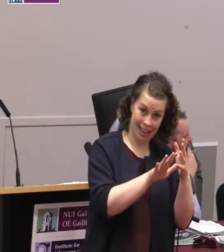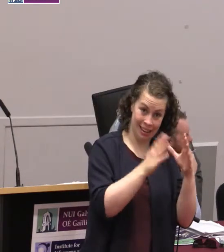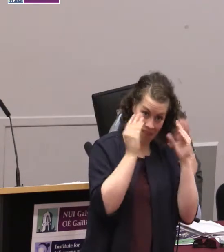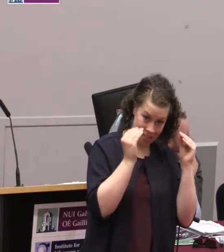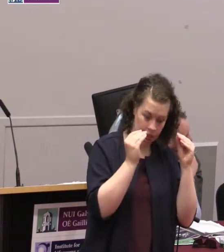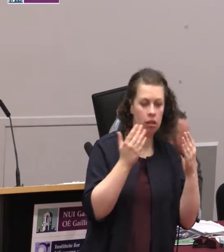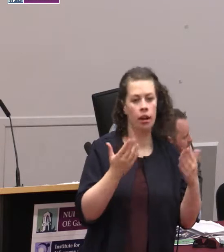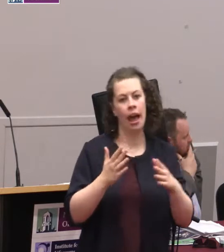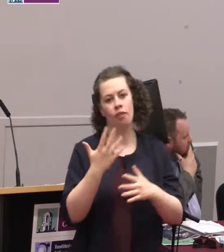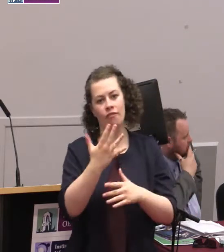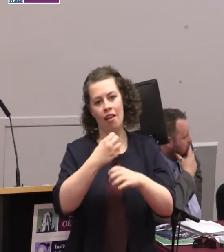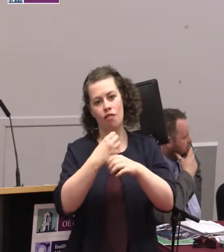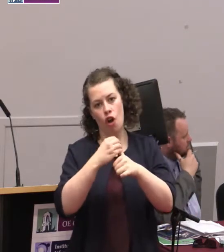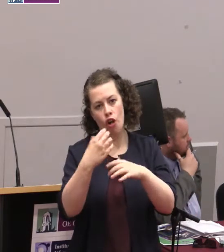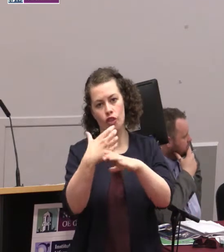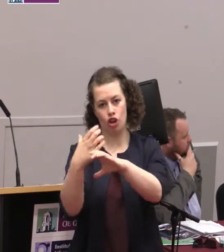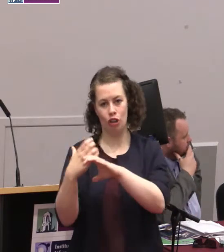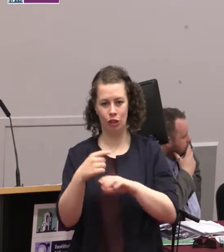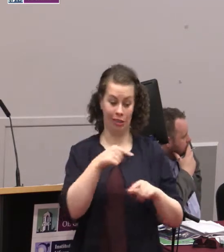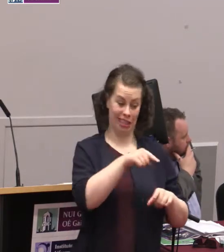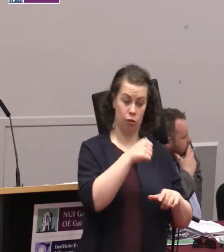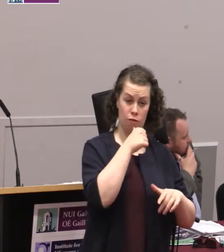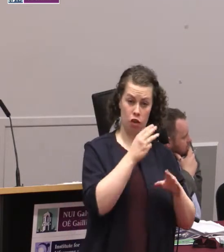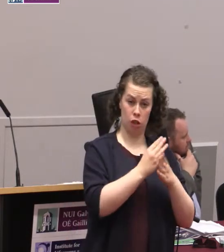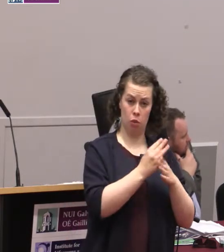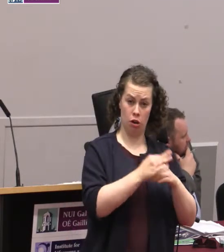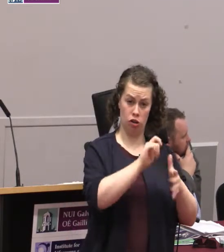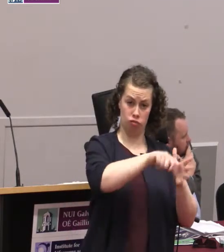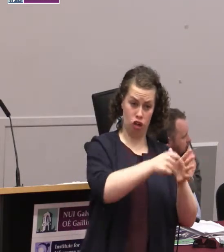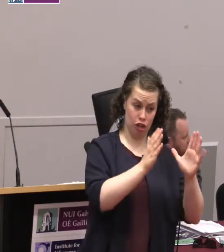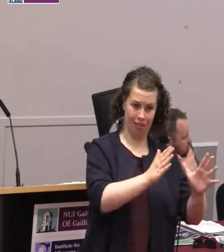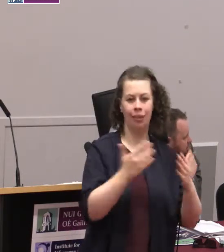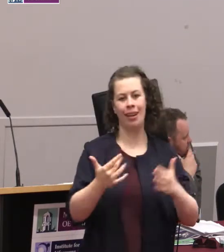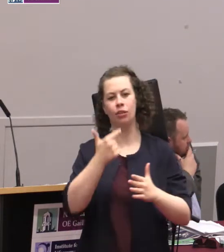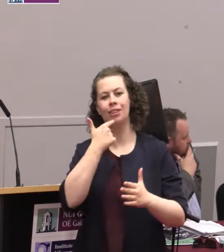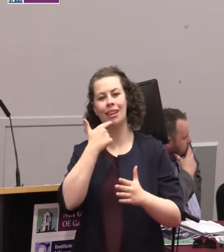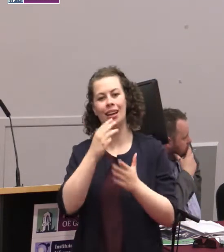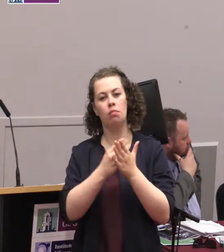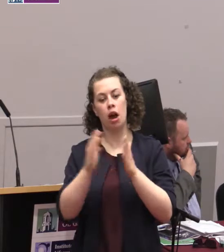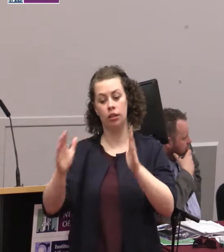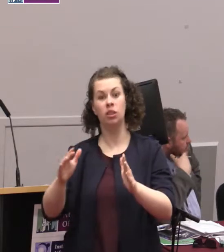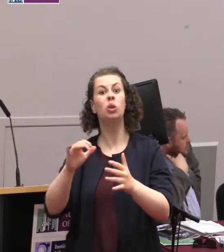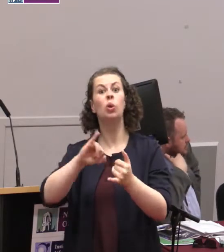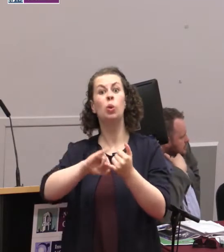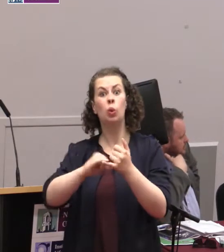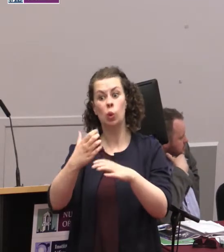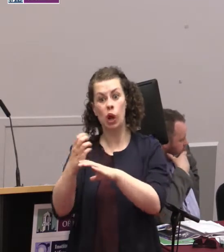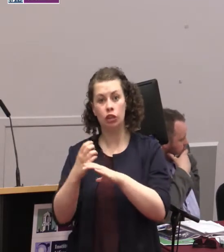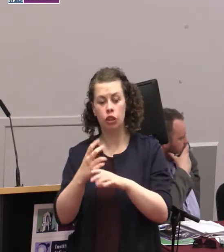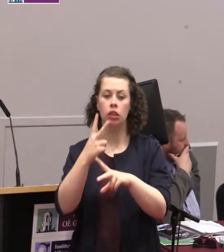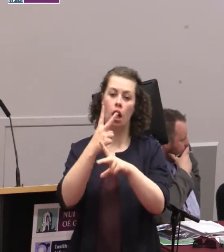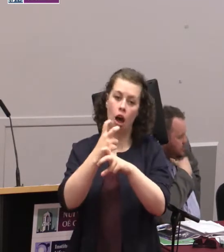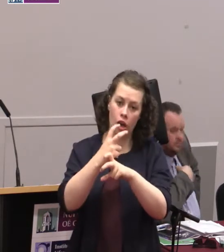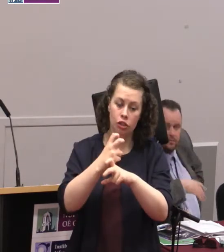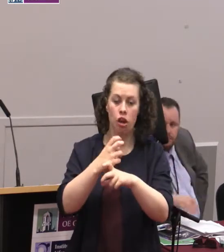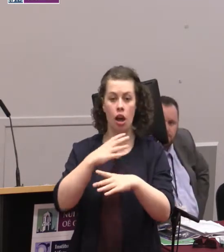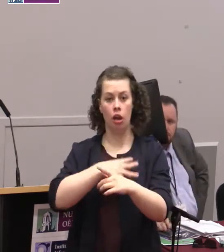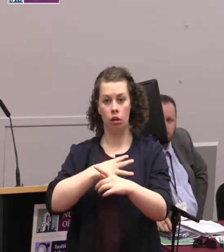second part of the project the countries are Austria, Croatia, Italy, Lithuania and Romania.